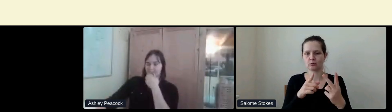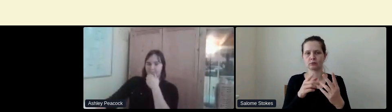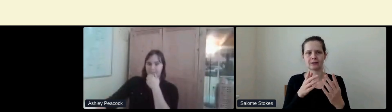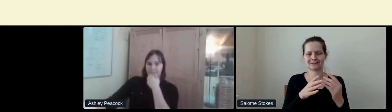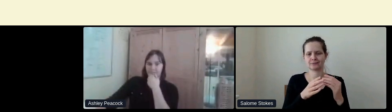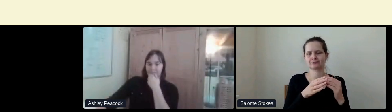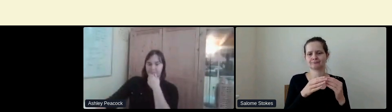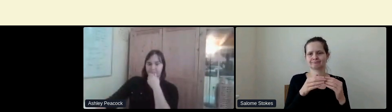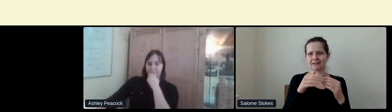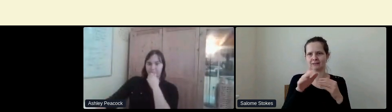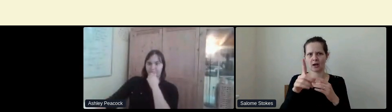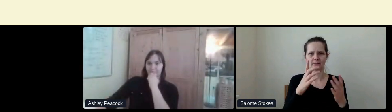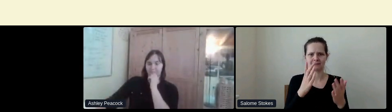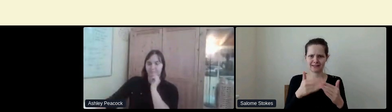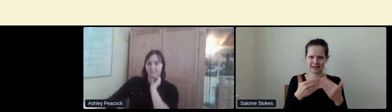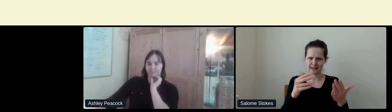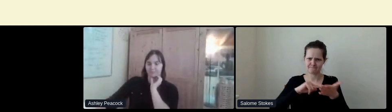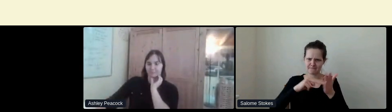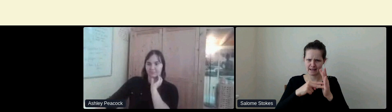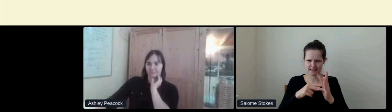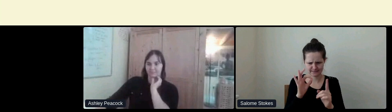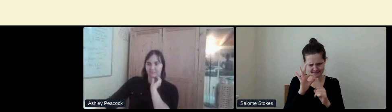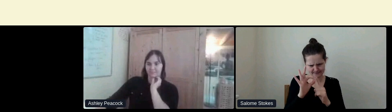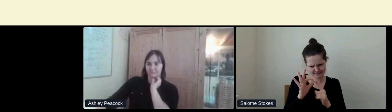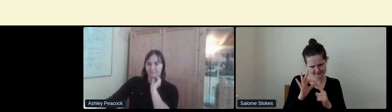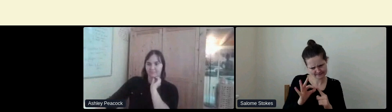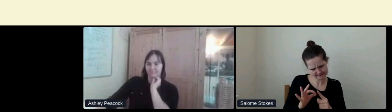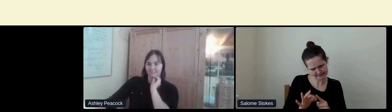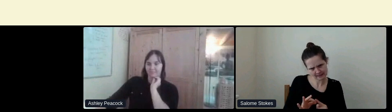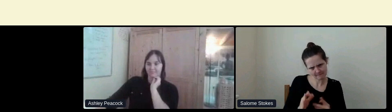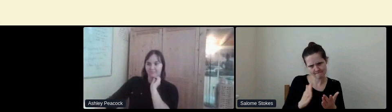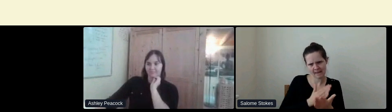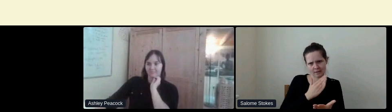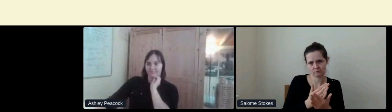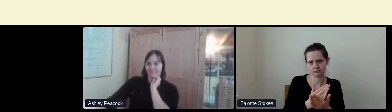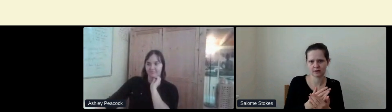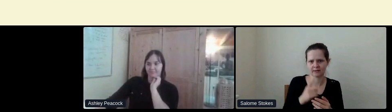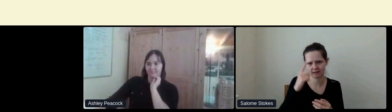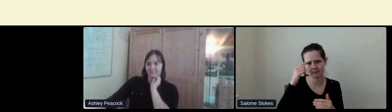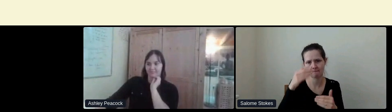I plan my day so carefully, I probably spend more time planning the day than I actually